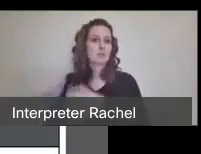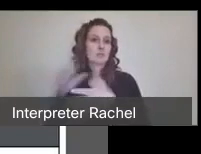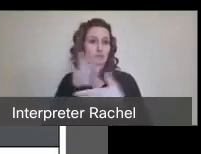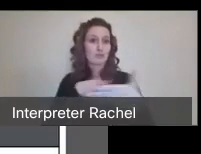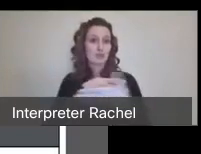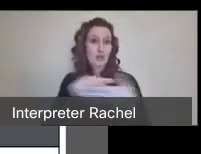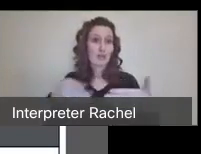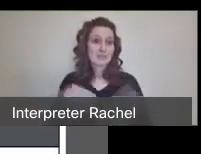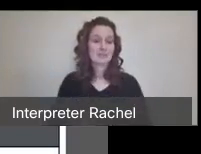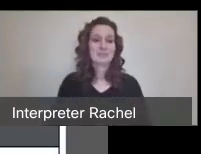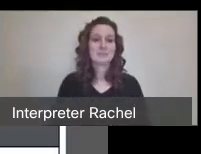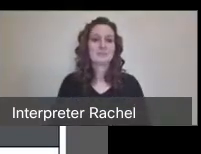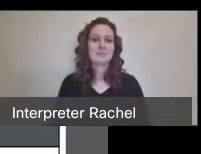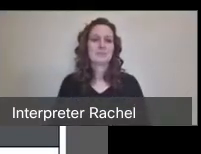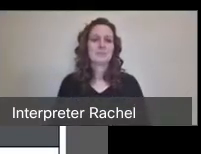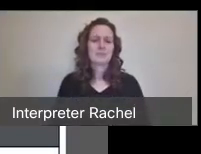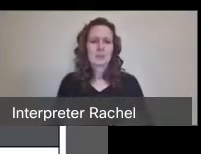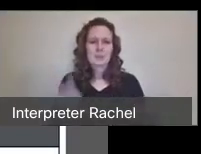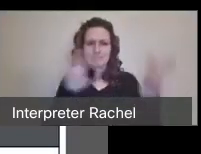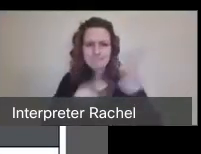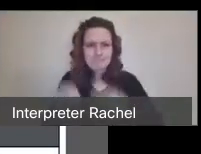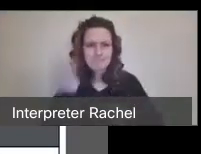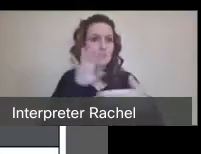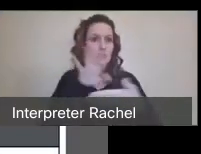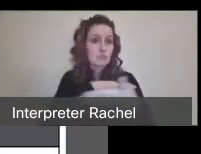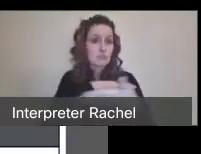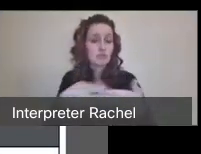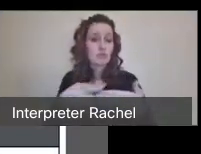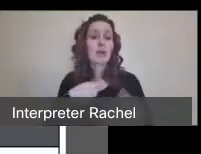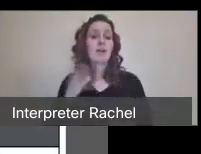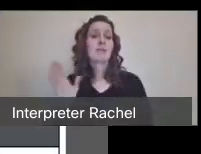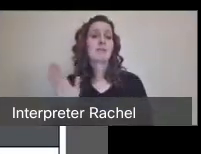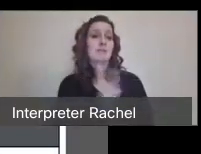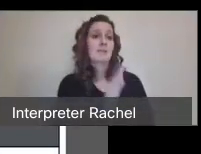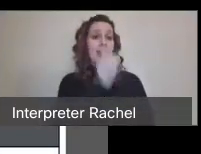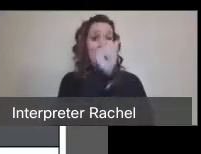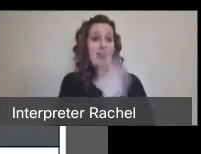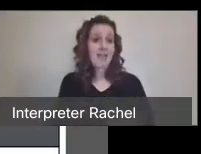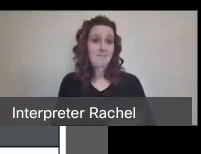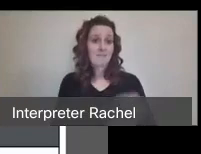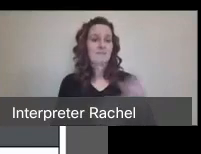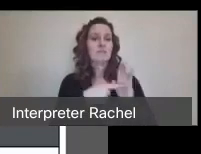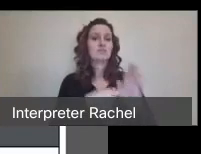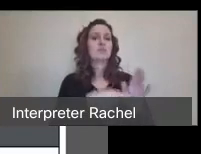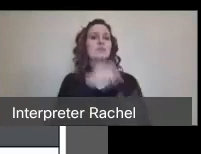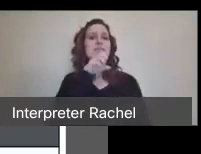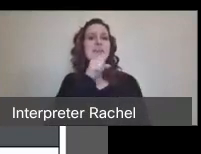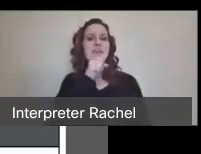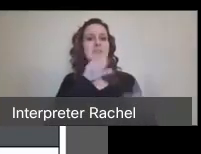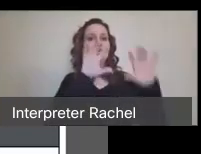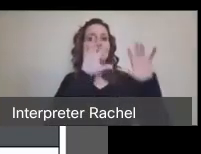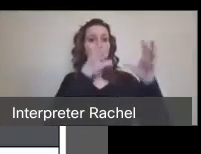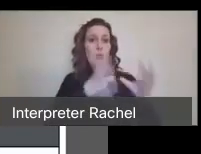to orient you to this chart, the far left column shows the age cohorts as defined by the Census,